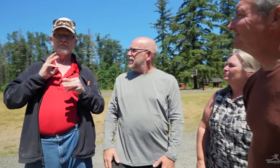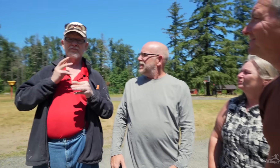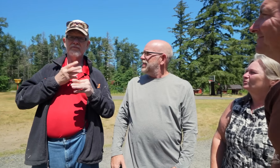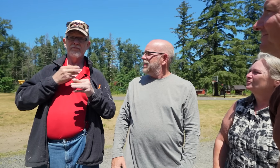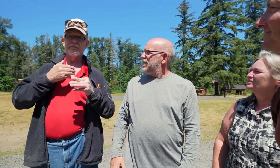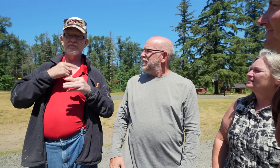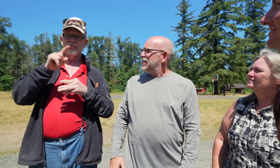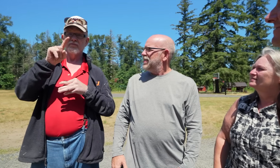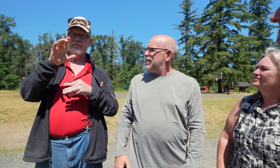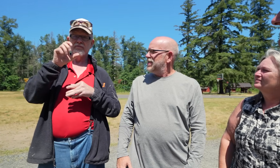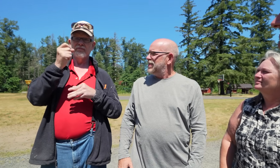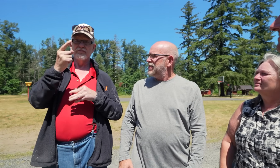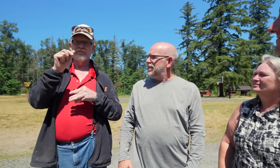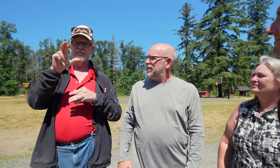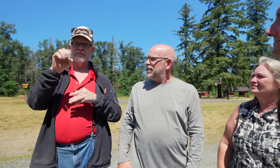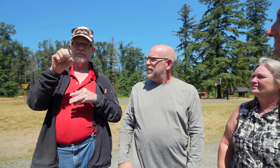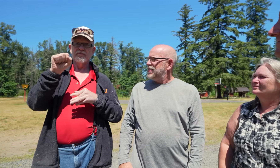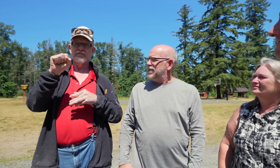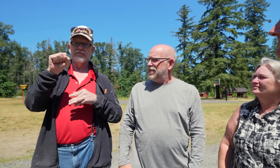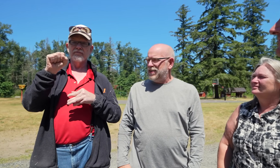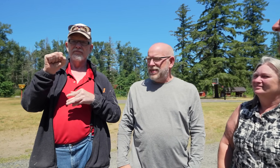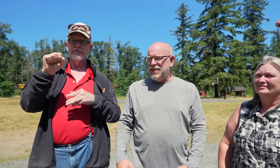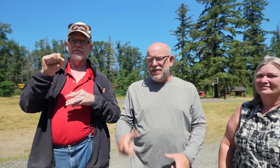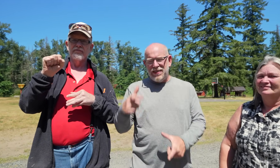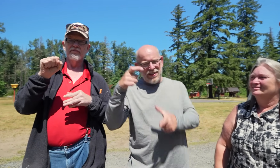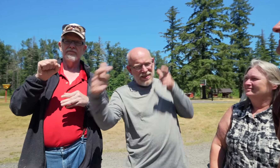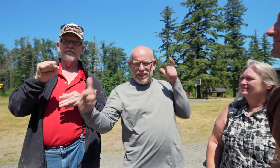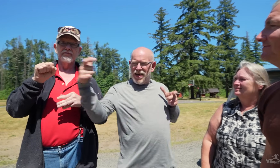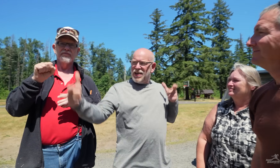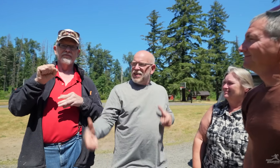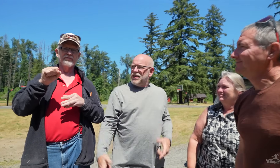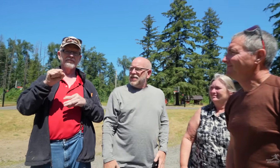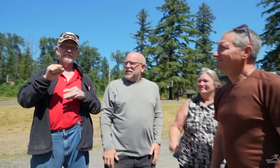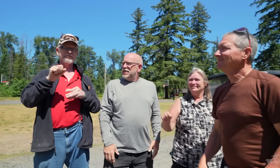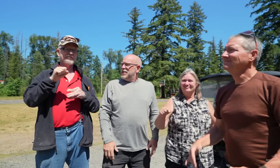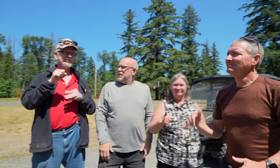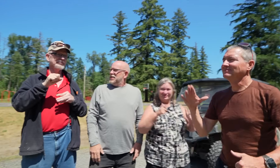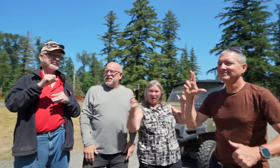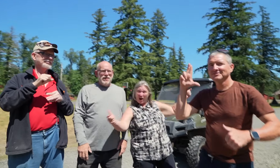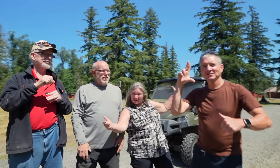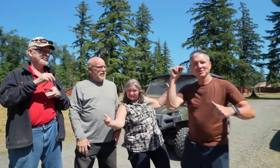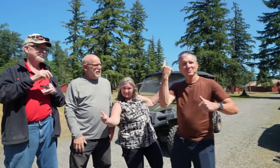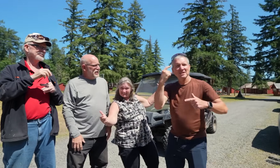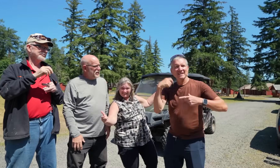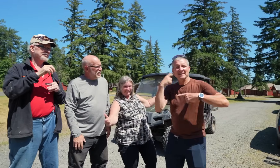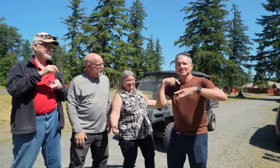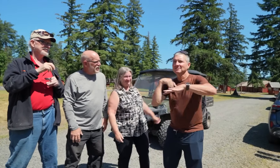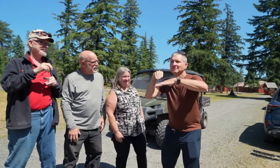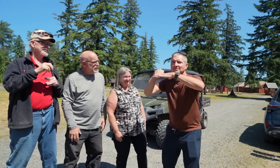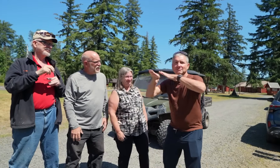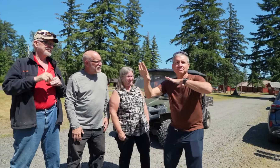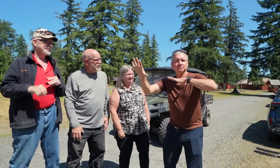We have 111 acres. Massive. No wonder, as I was getting into this